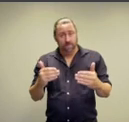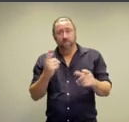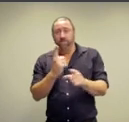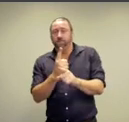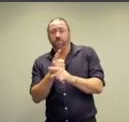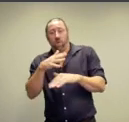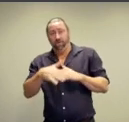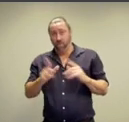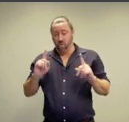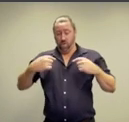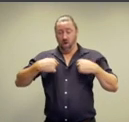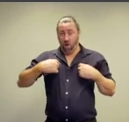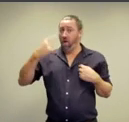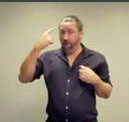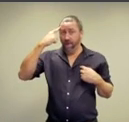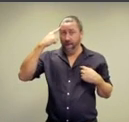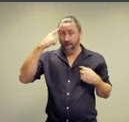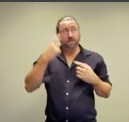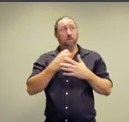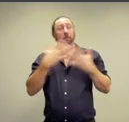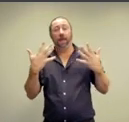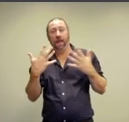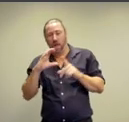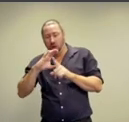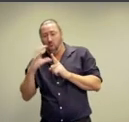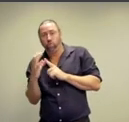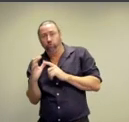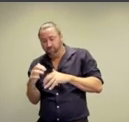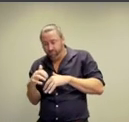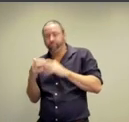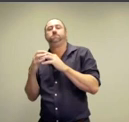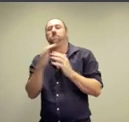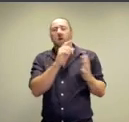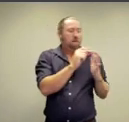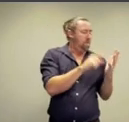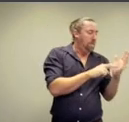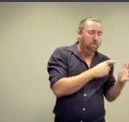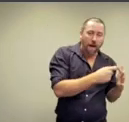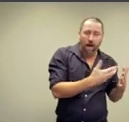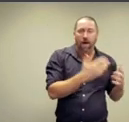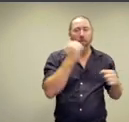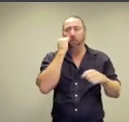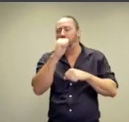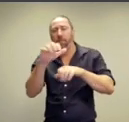I now want to talk about, I guess what I think is one of the most significant subcultures who